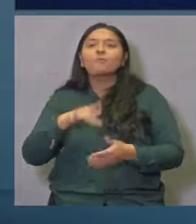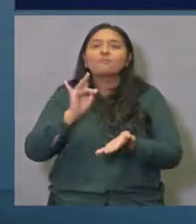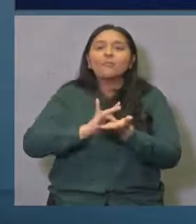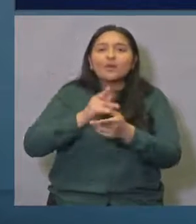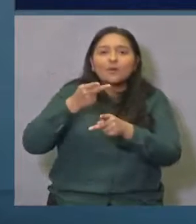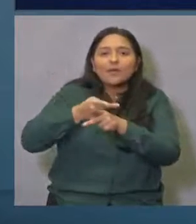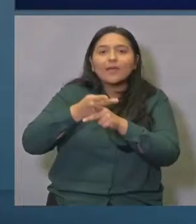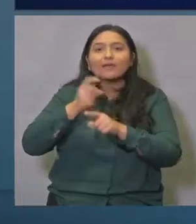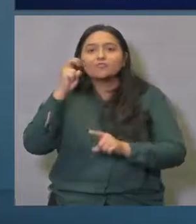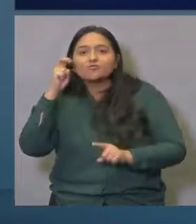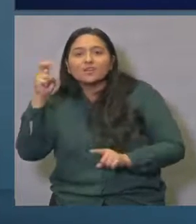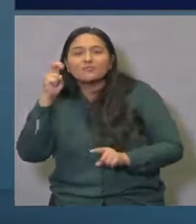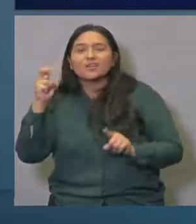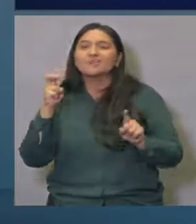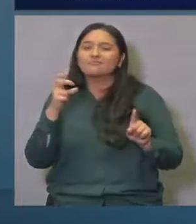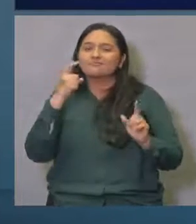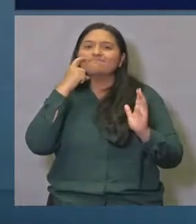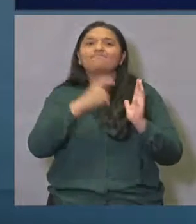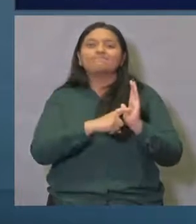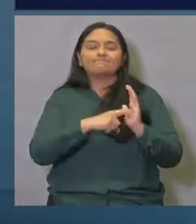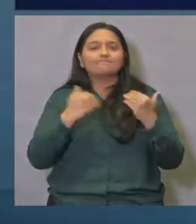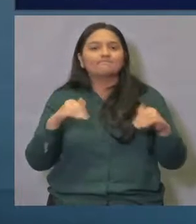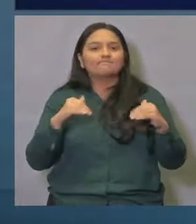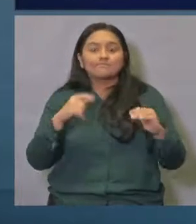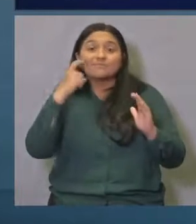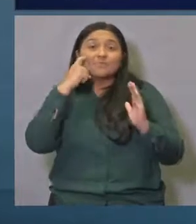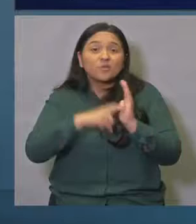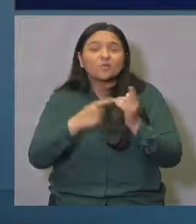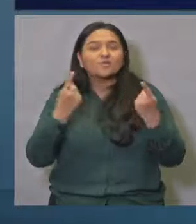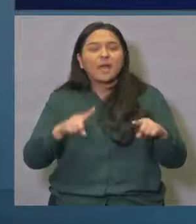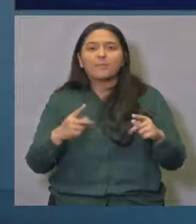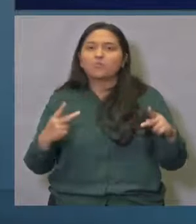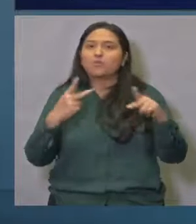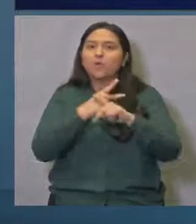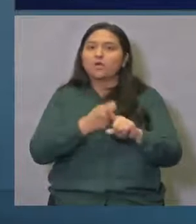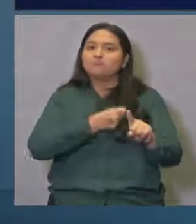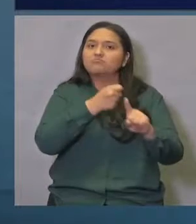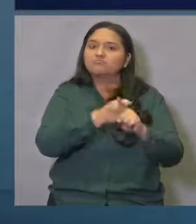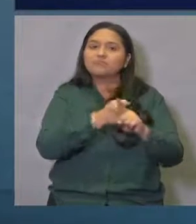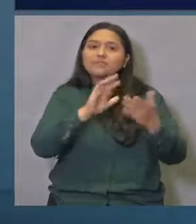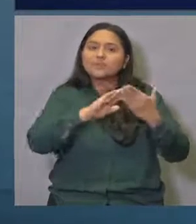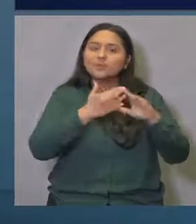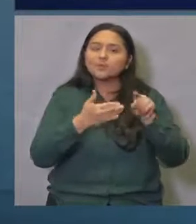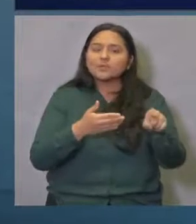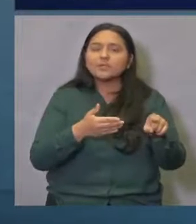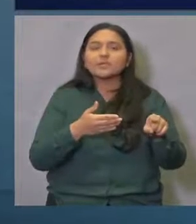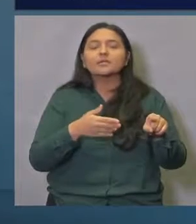FOOD, TRANSPORTATION, AND MEDICAL CARE.